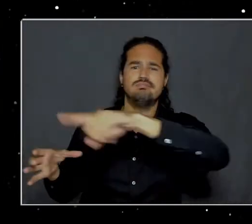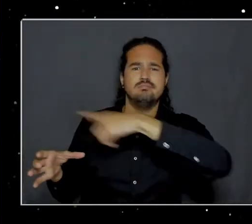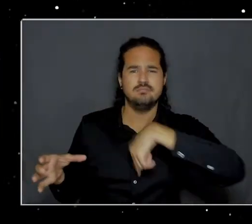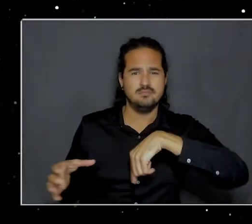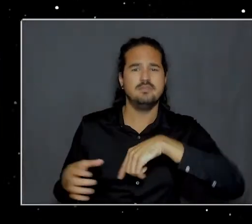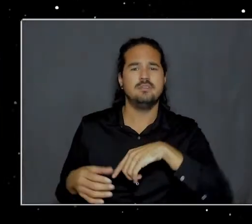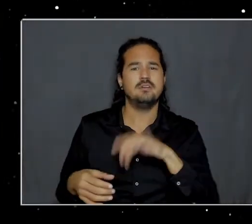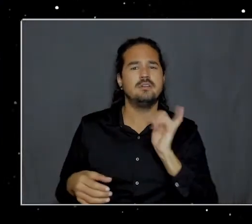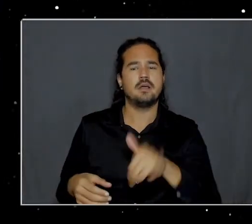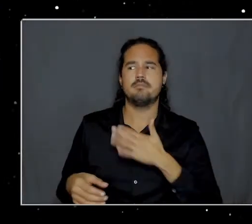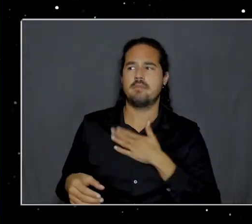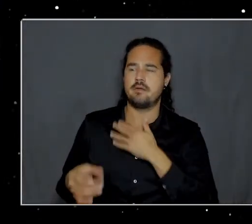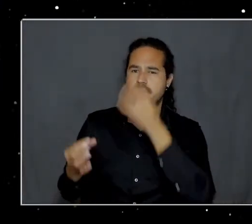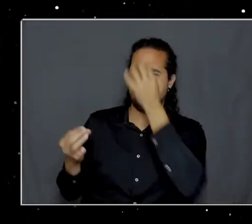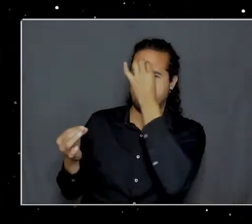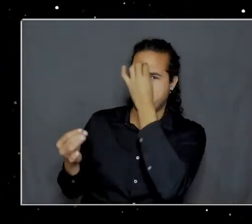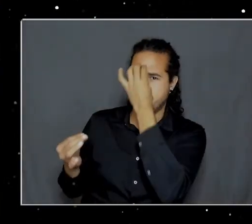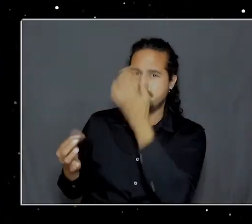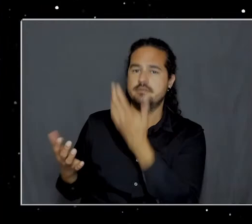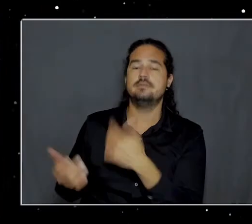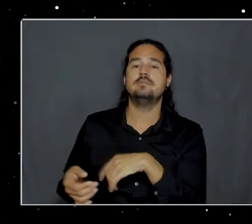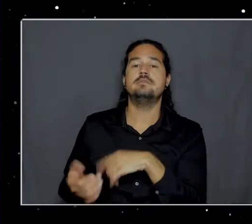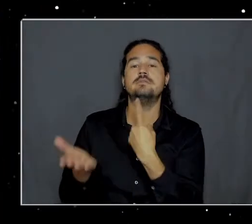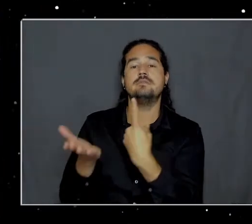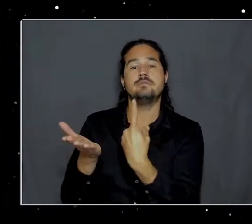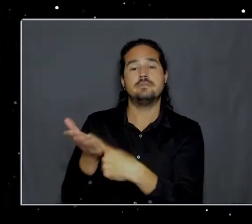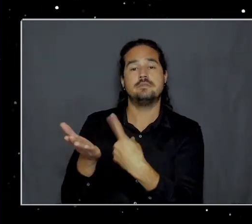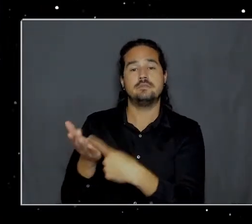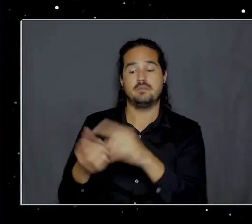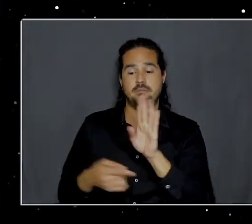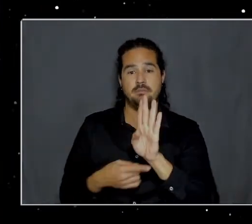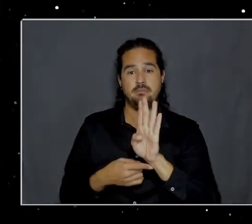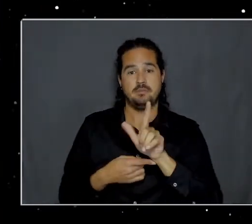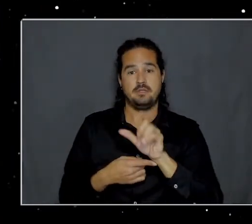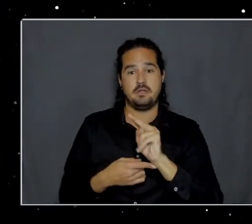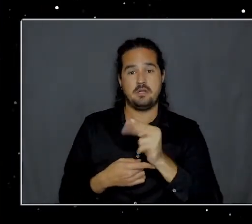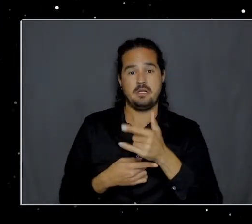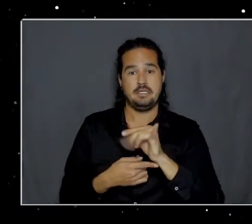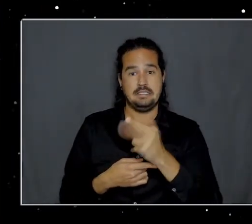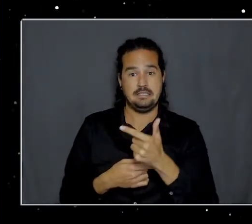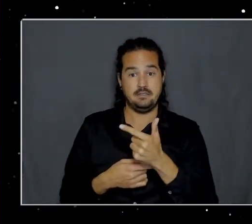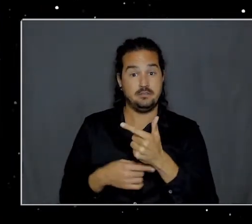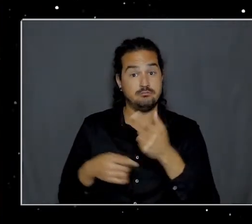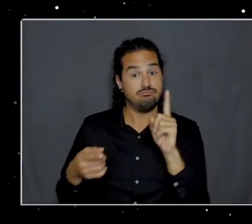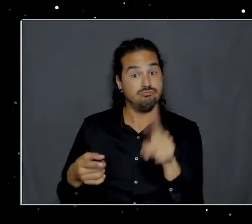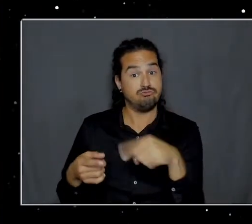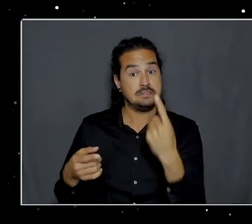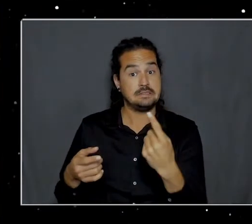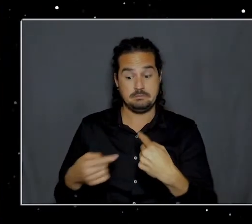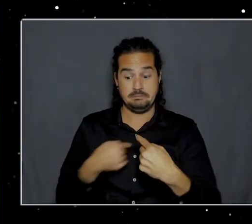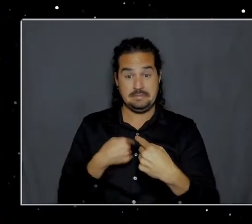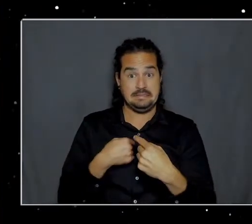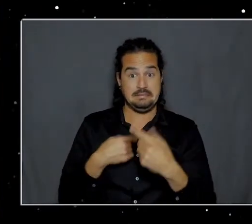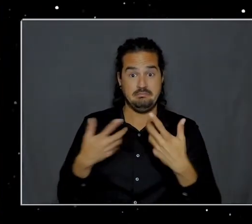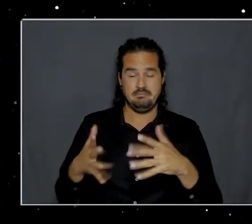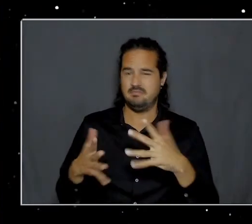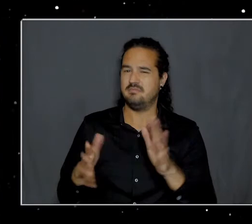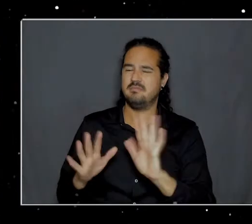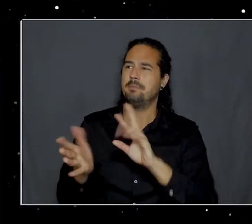SO, YOU KNOW, IT'S WEIRD BECAUSE BELONGING FEELS LIKE SOMETHING THAT AN INDIVIDUAL IS SUPPOSED TO FEEL, BUT I THINK IT'S ALWAYS